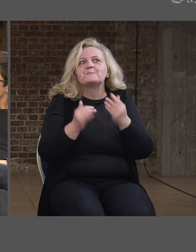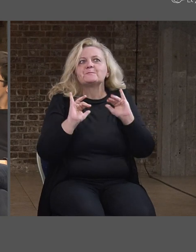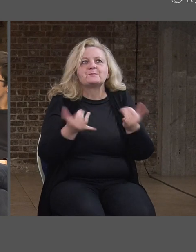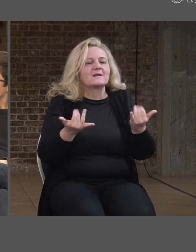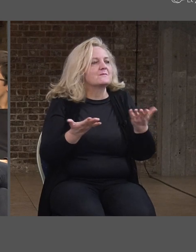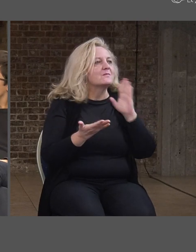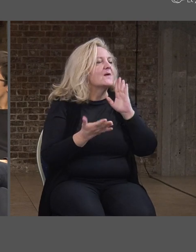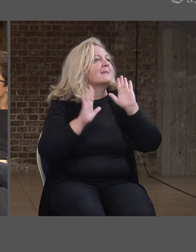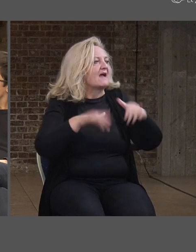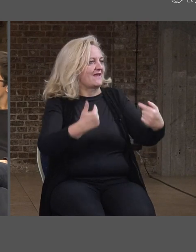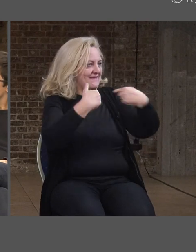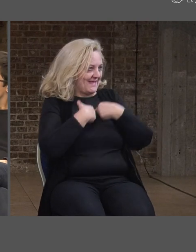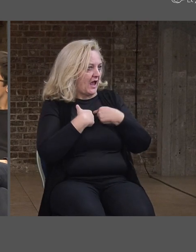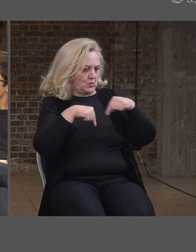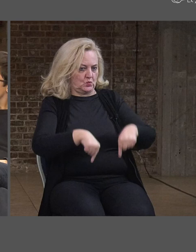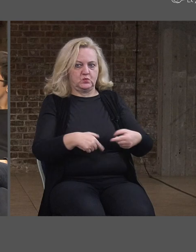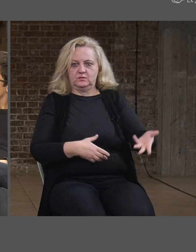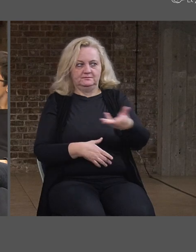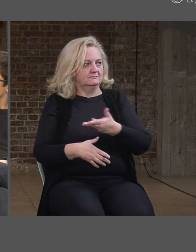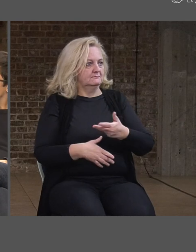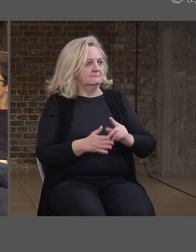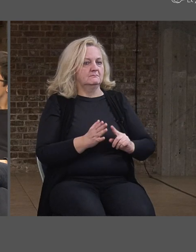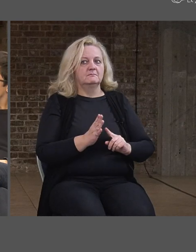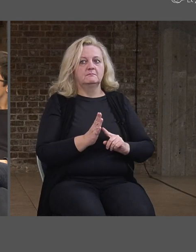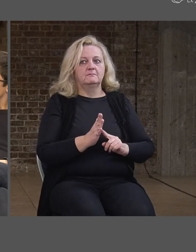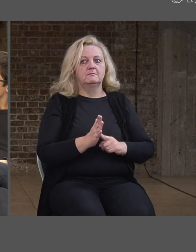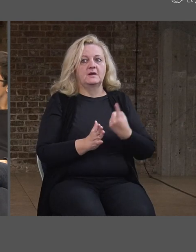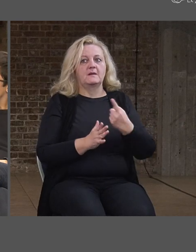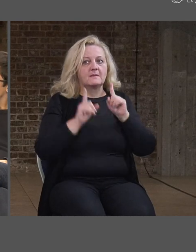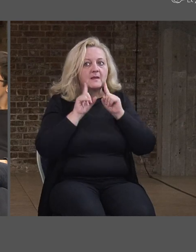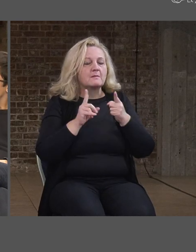Because even I, here, this is the first time I've actually I'm dealing with